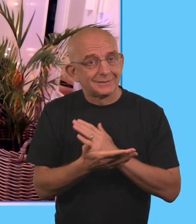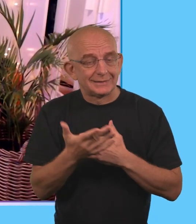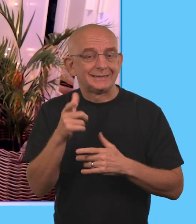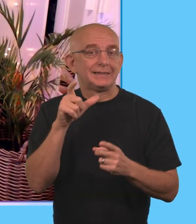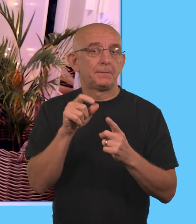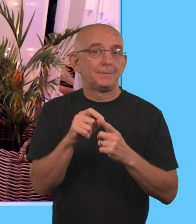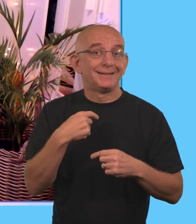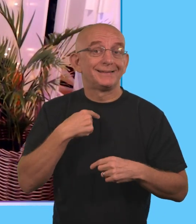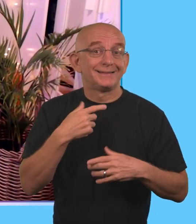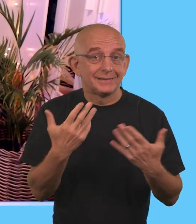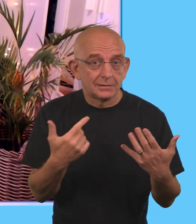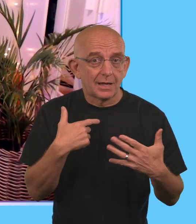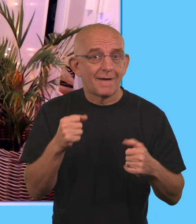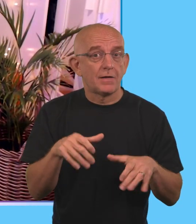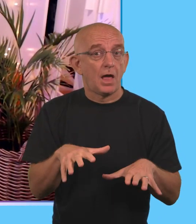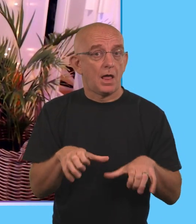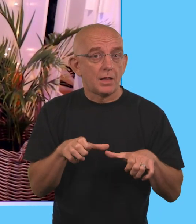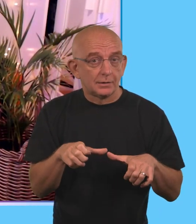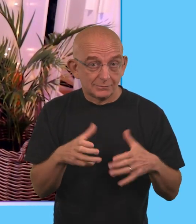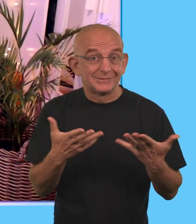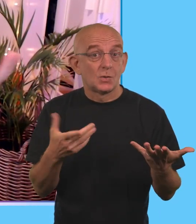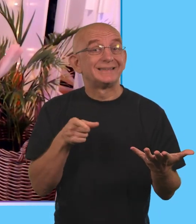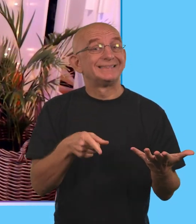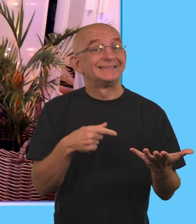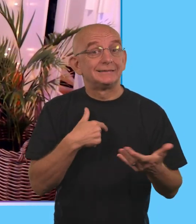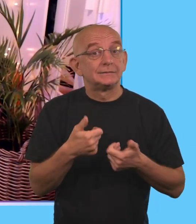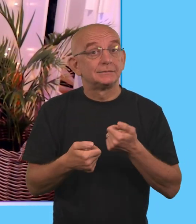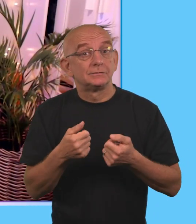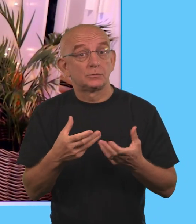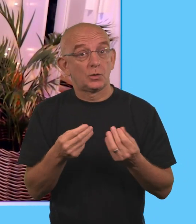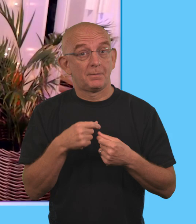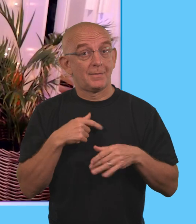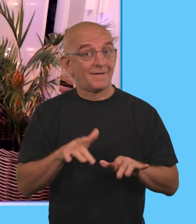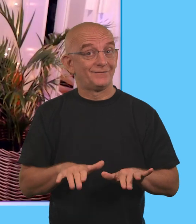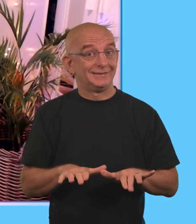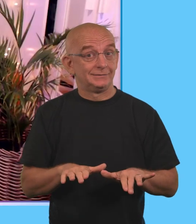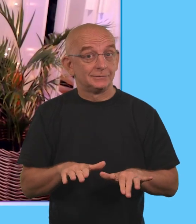and I also have arthritis, and due to that I play games with my feet.